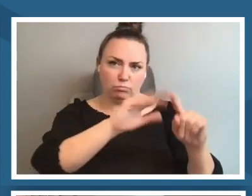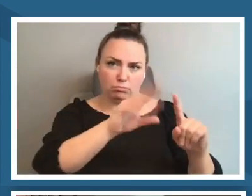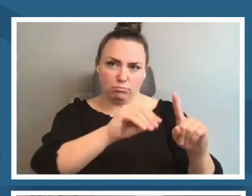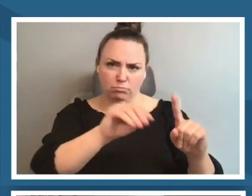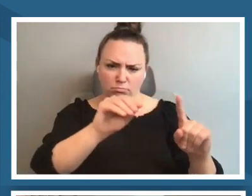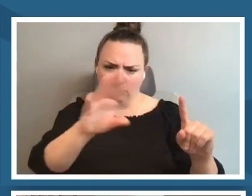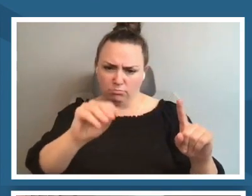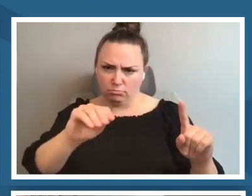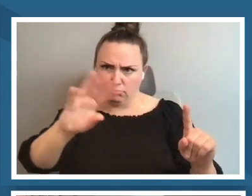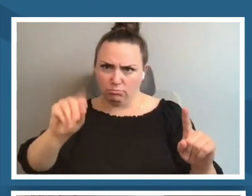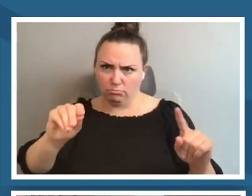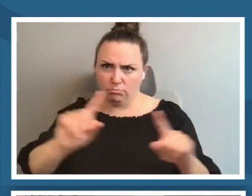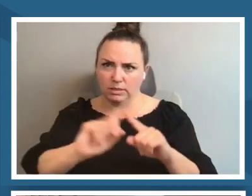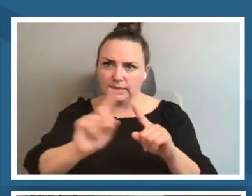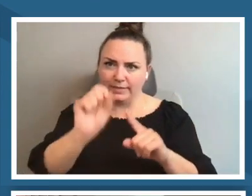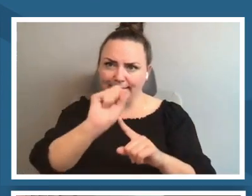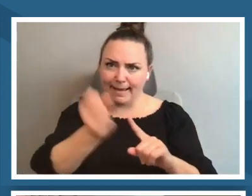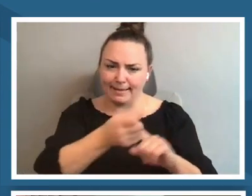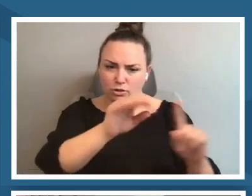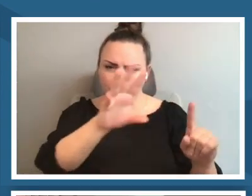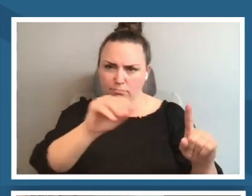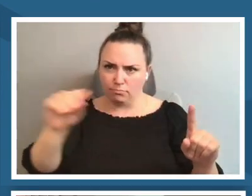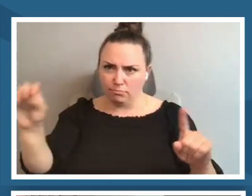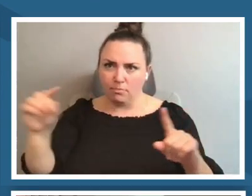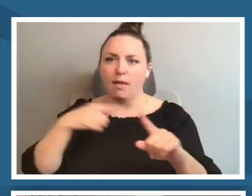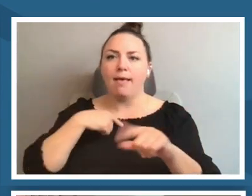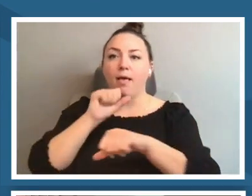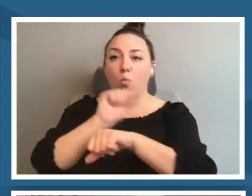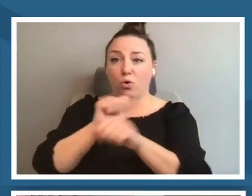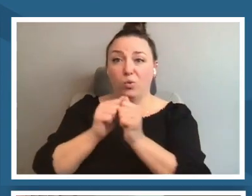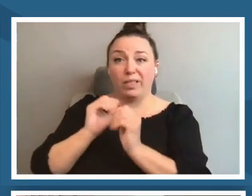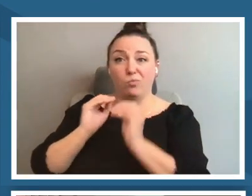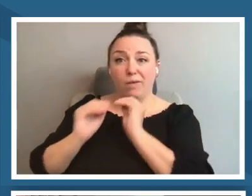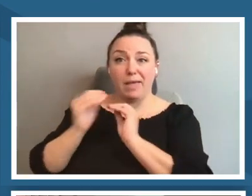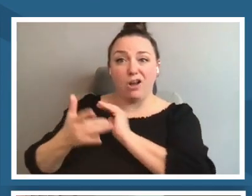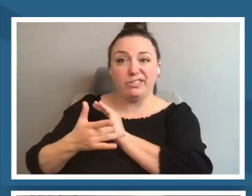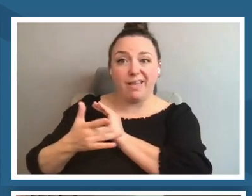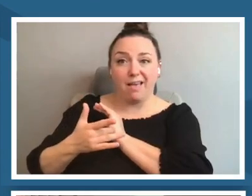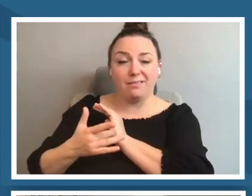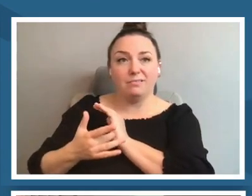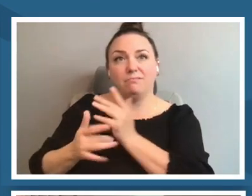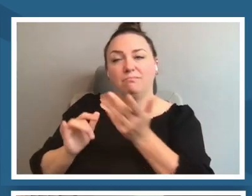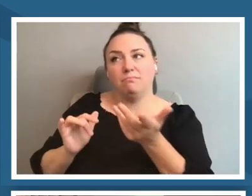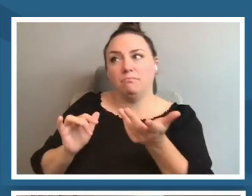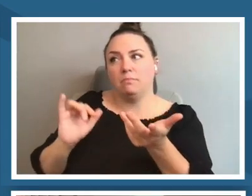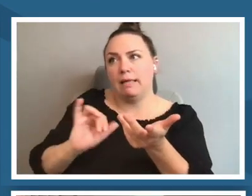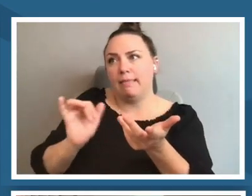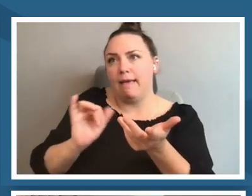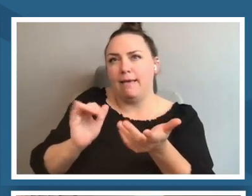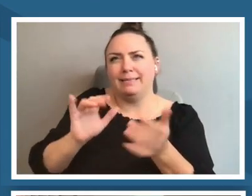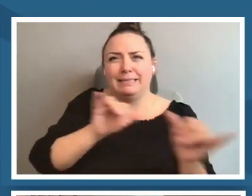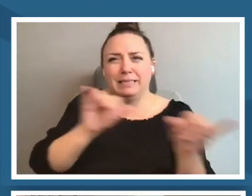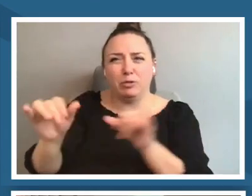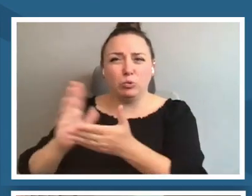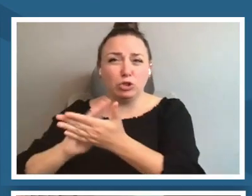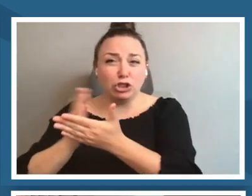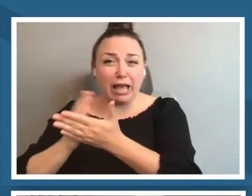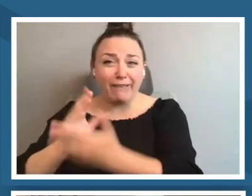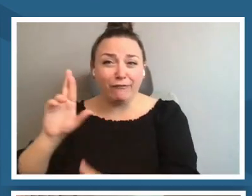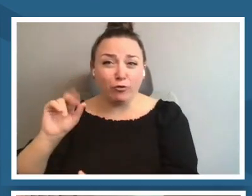and then working with the repair text actually as you would for cook a recipe cookbook writing down the different